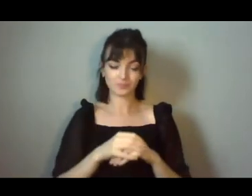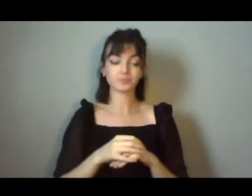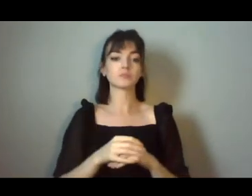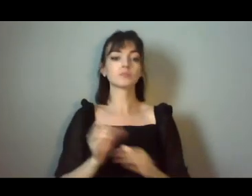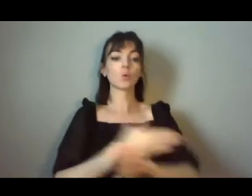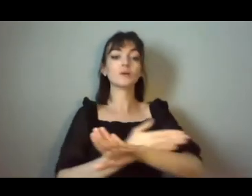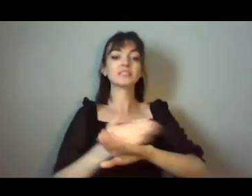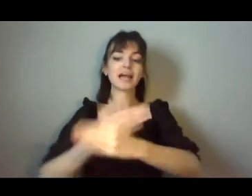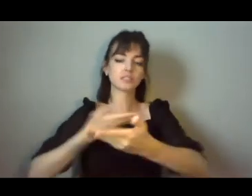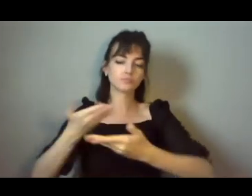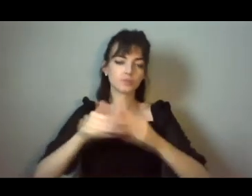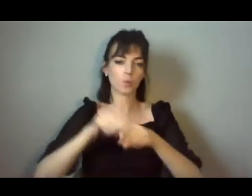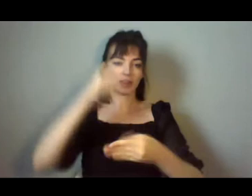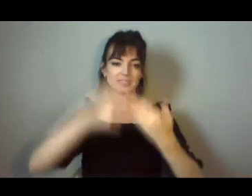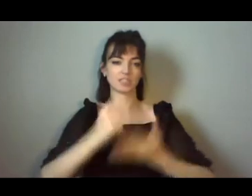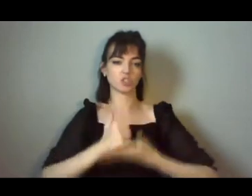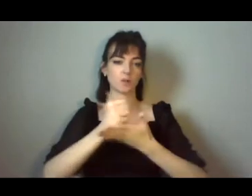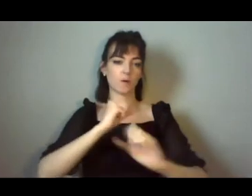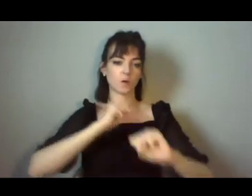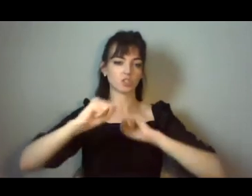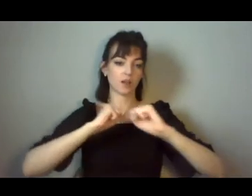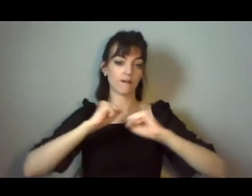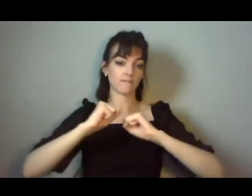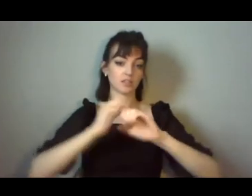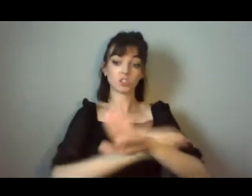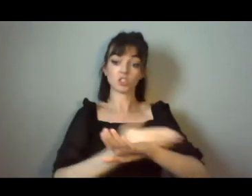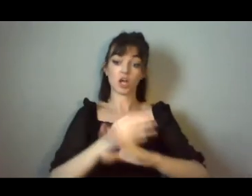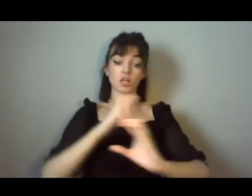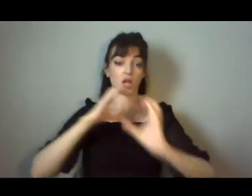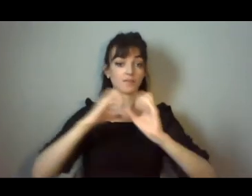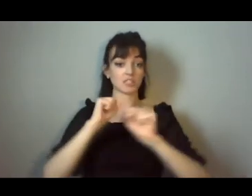the Decision Support Service, and to start that conversation about what advocacy will look like